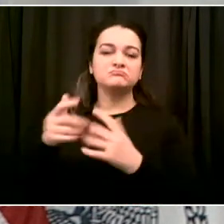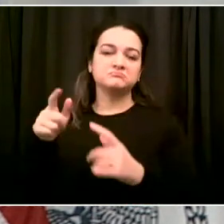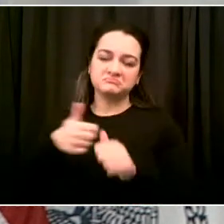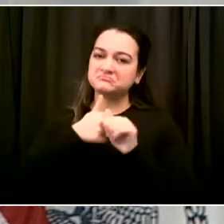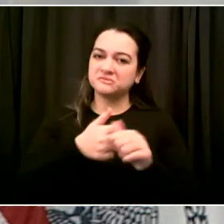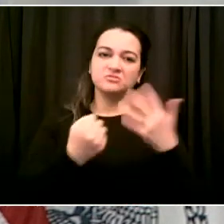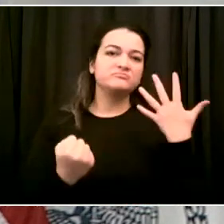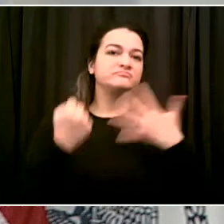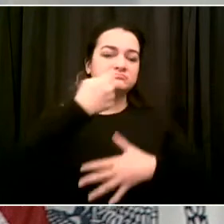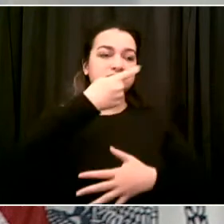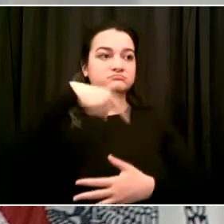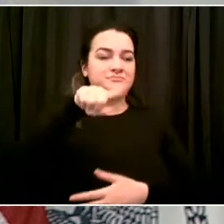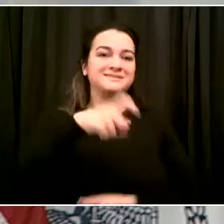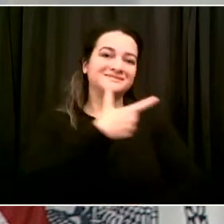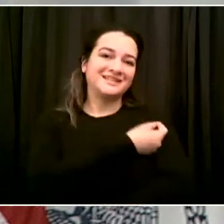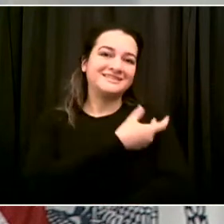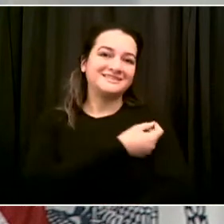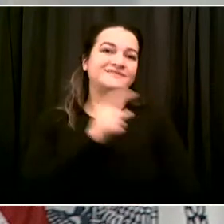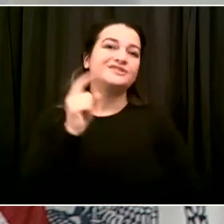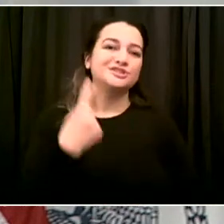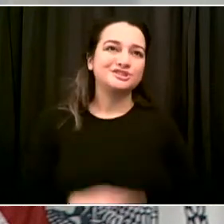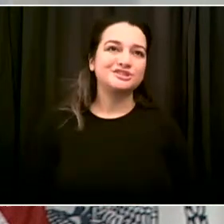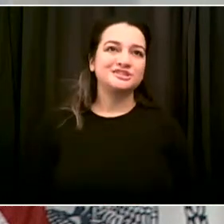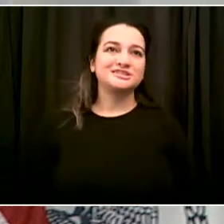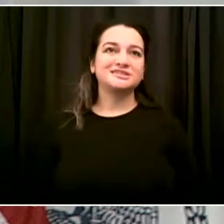THE LOCAL L OSHPITALS, ALL OF T